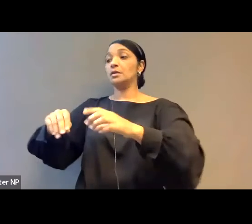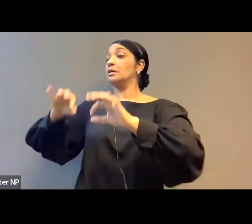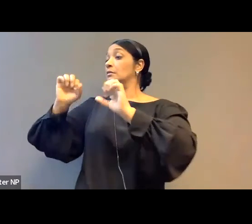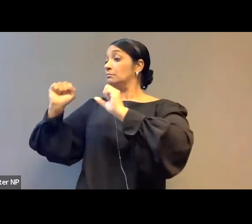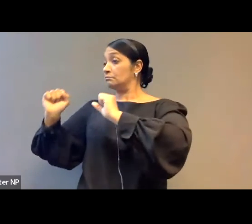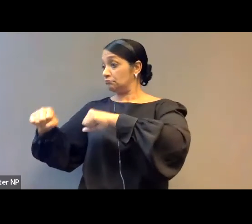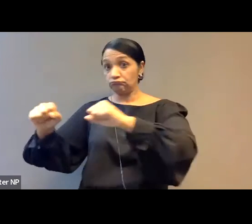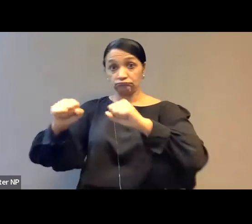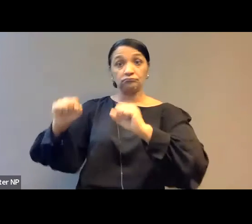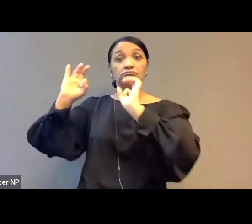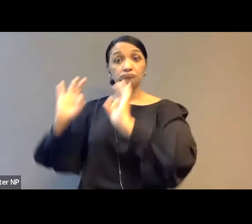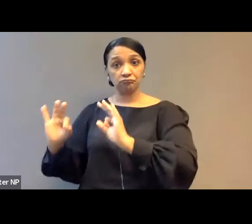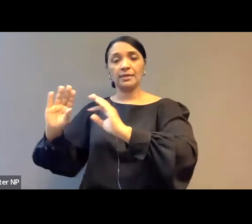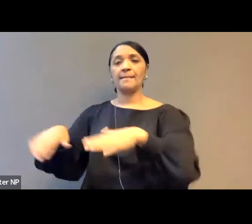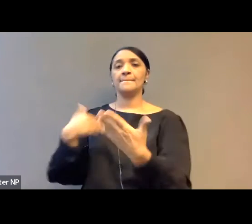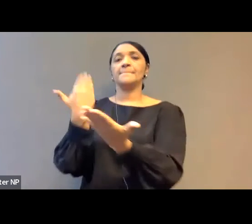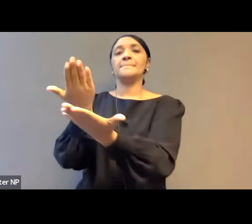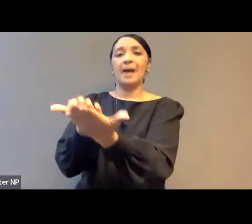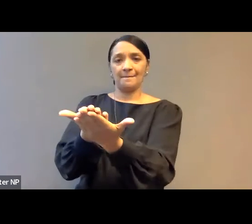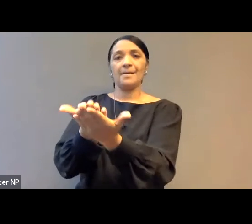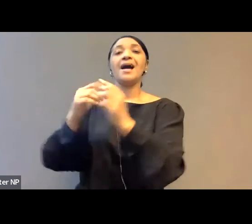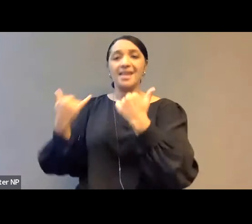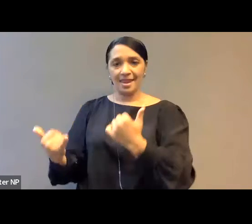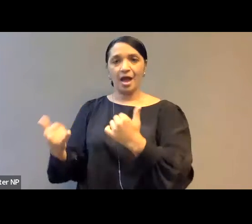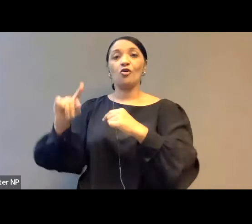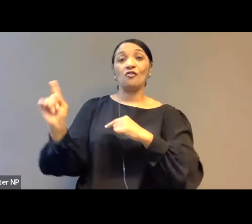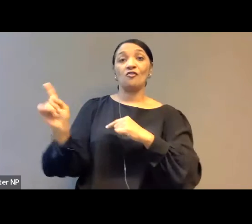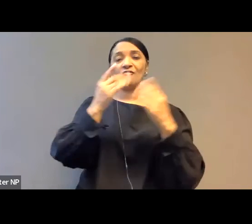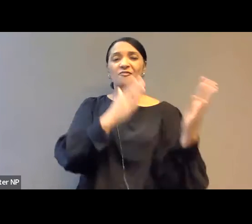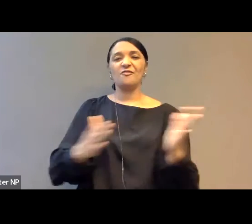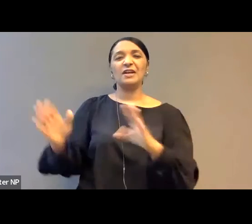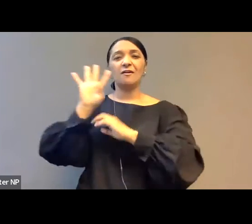it's submitted to all MEPs. Here we are in phase 4, approval of the report